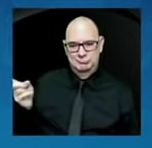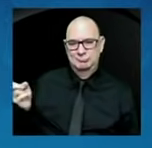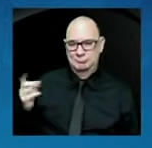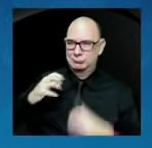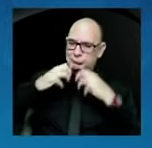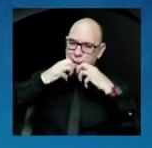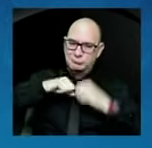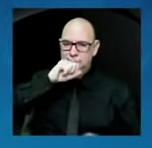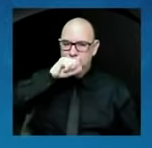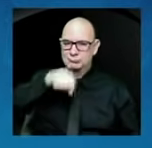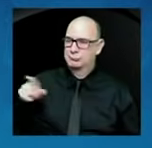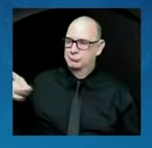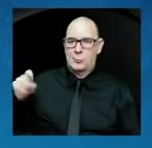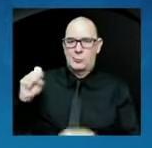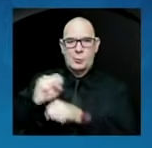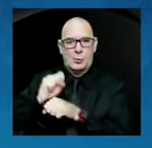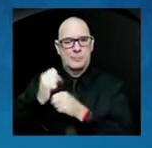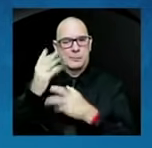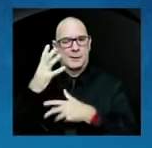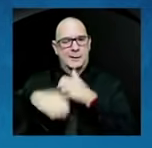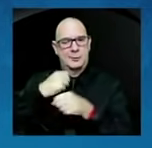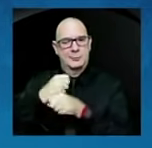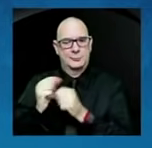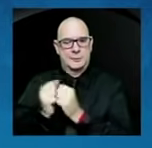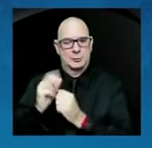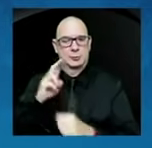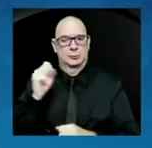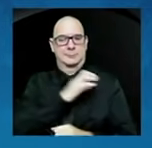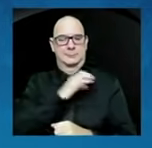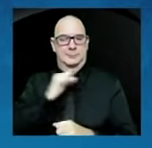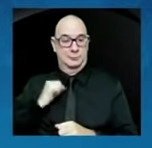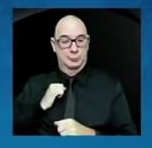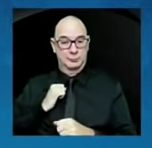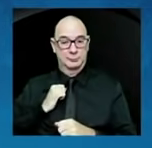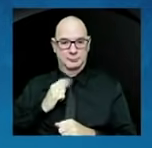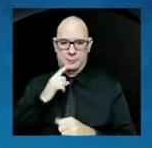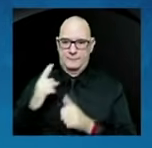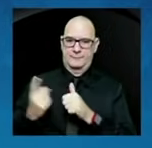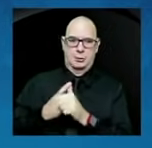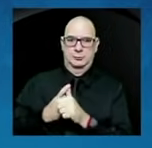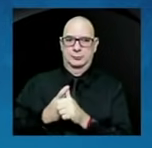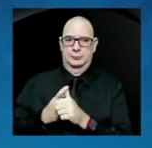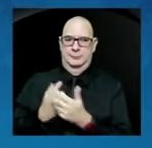STATES SENATE AND I KNOW YOUITED